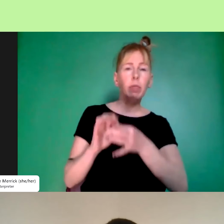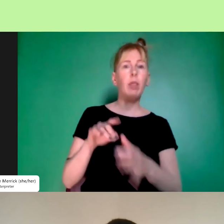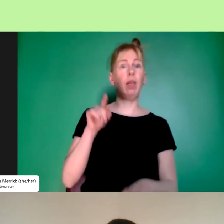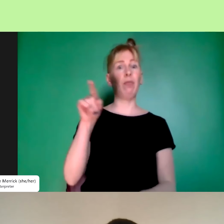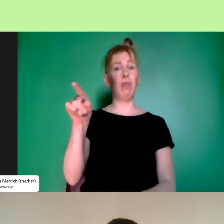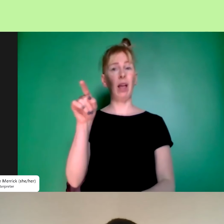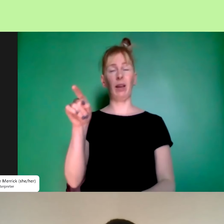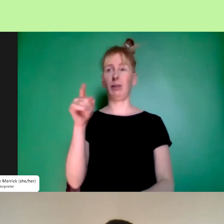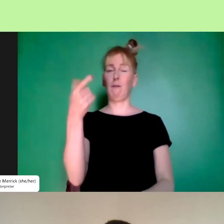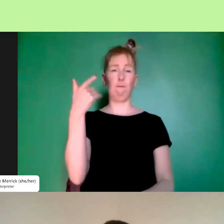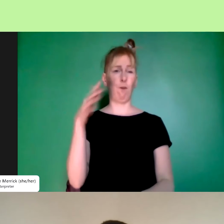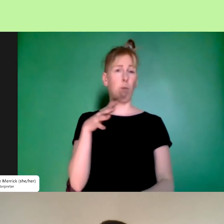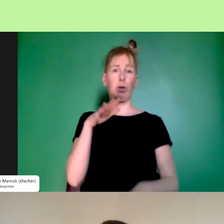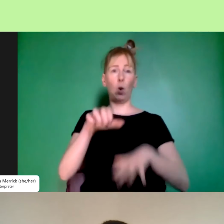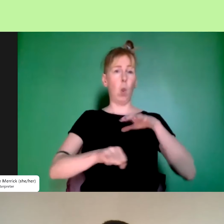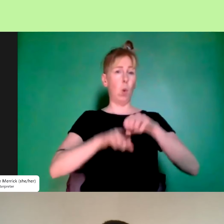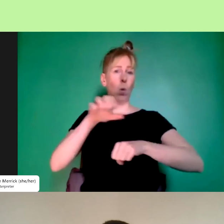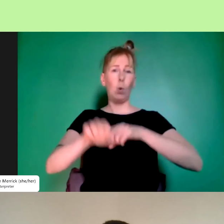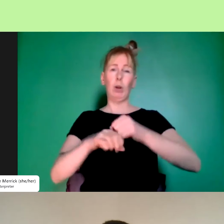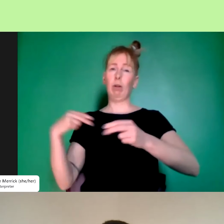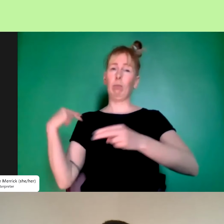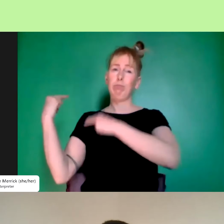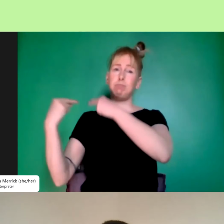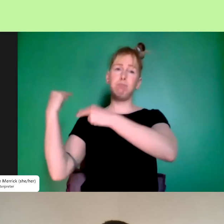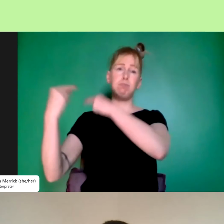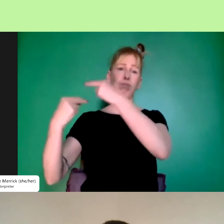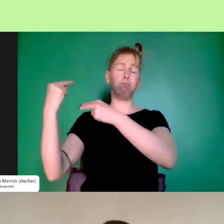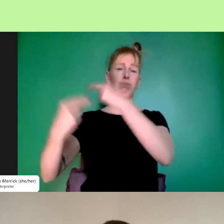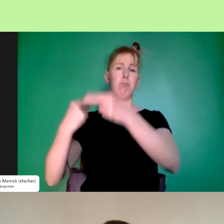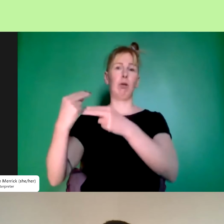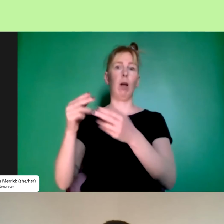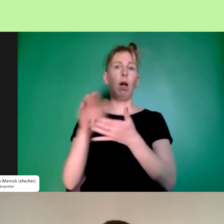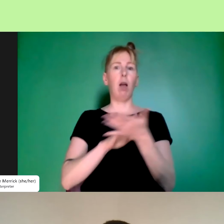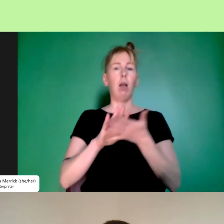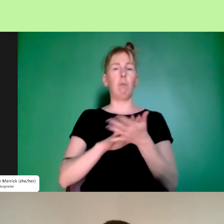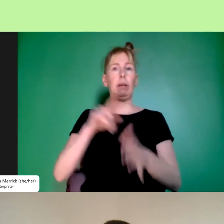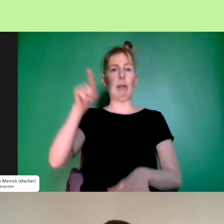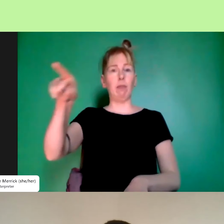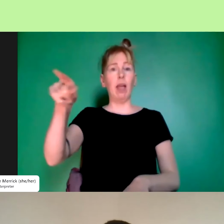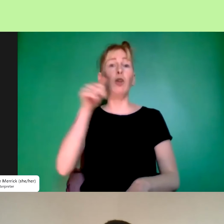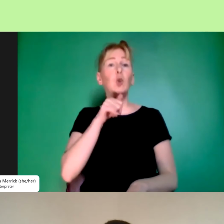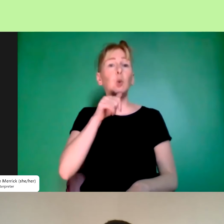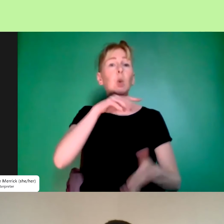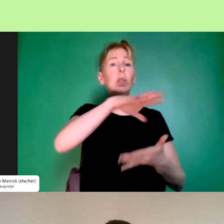legacies. And in nature, they are extractive, curating is an extractive practice, I've had to